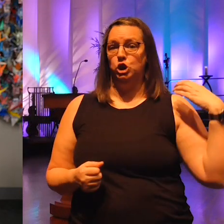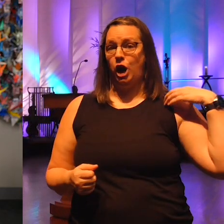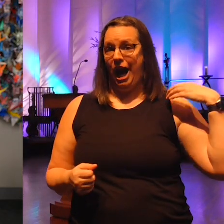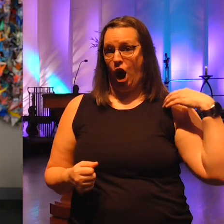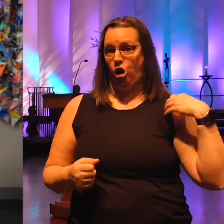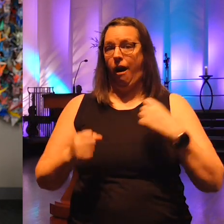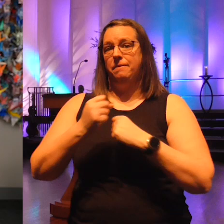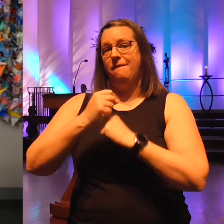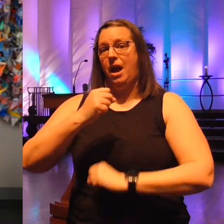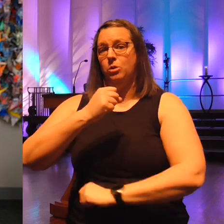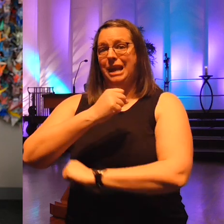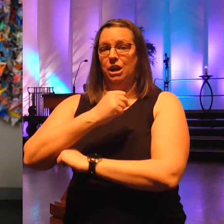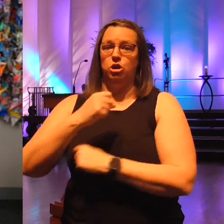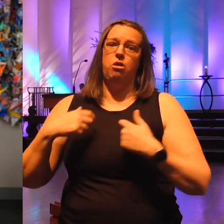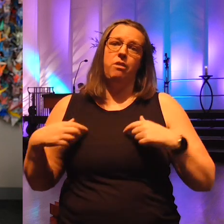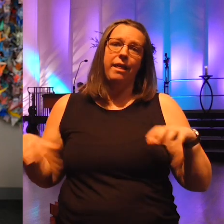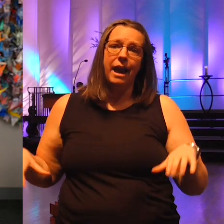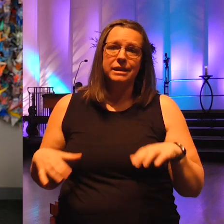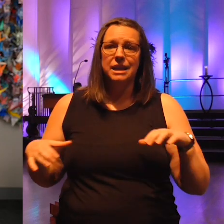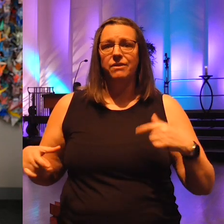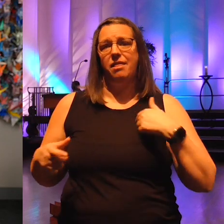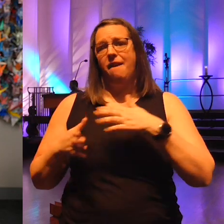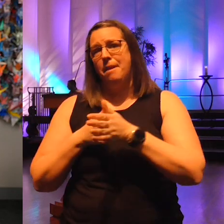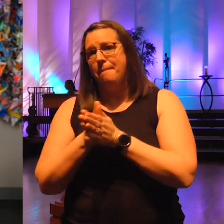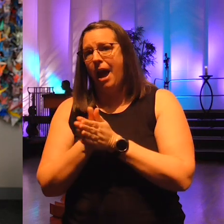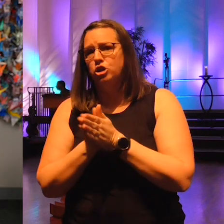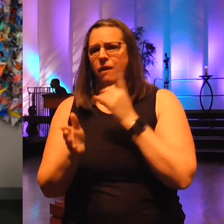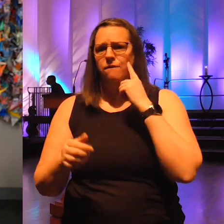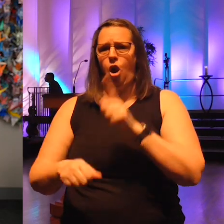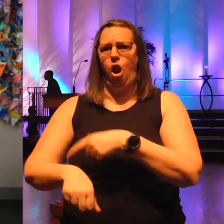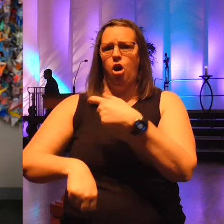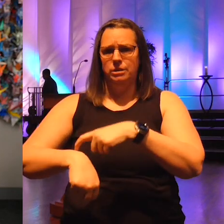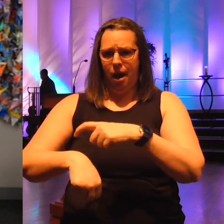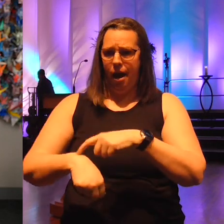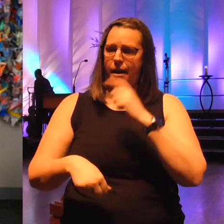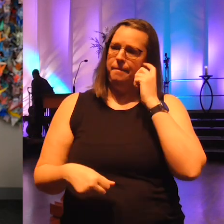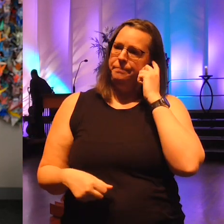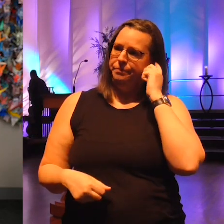been very passionate about for a long long time the foundation was begun in the early 80s and